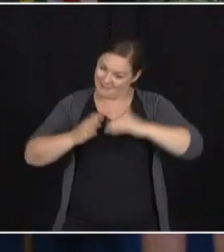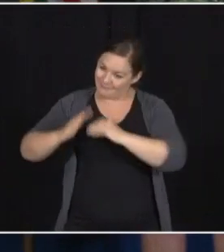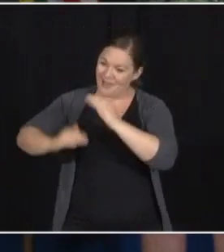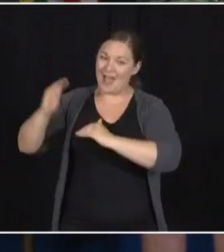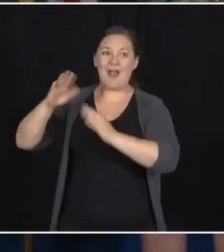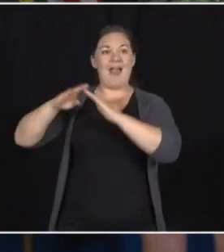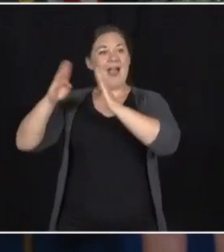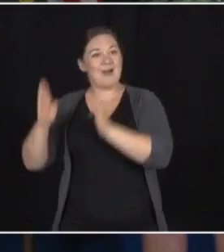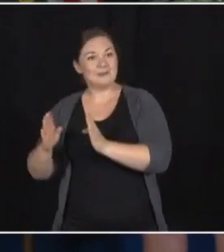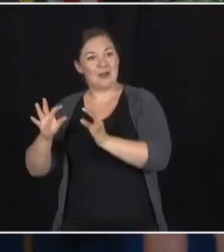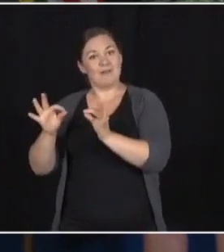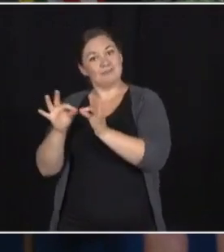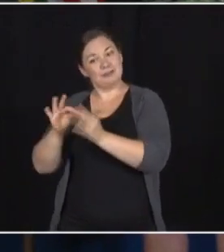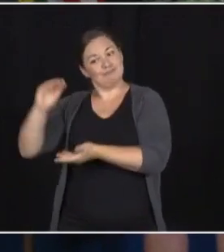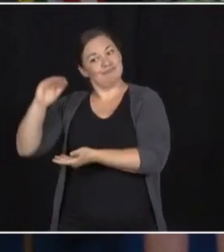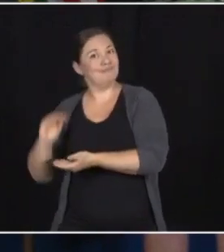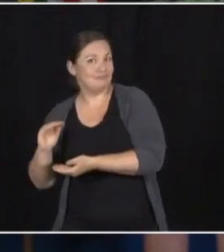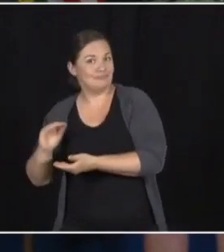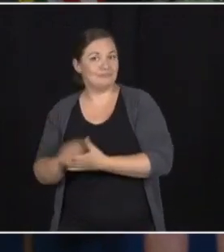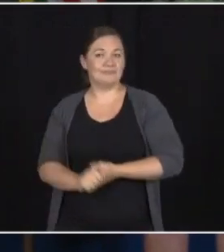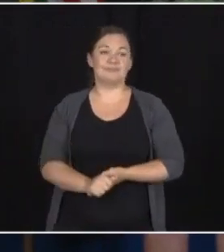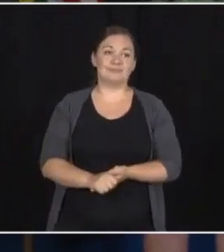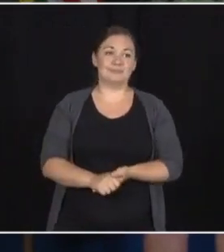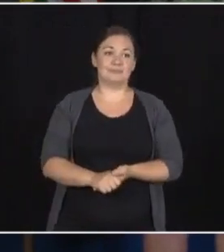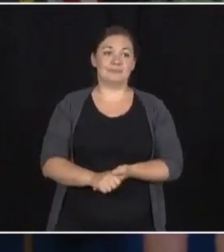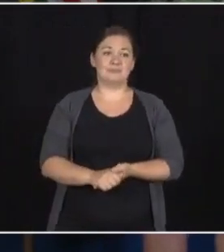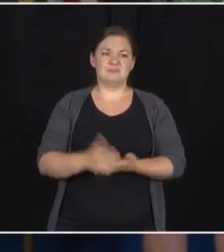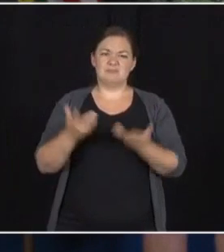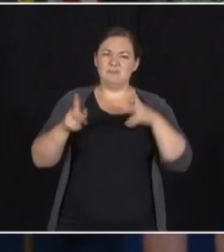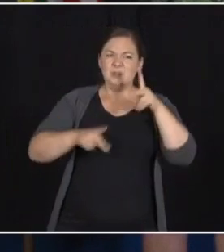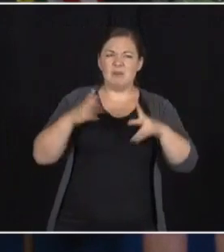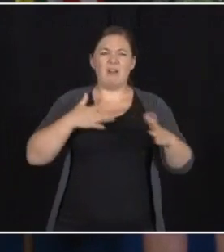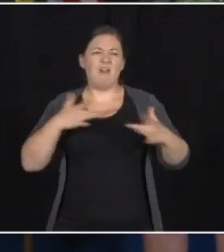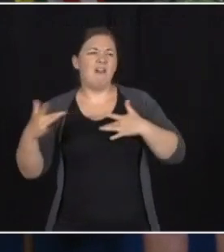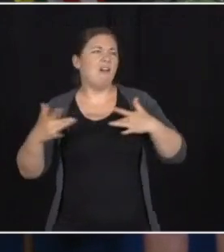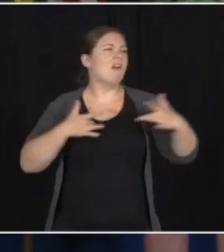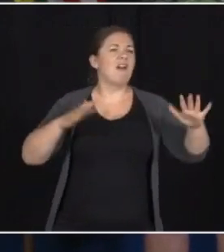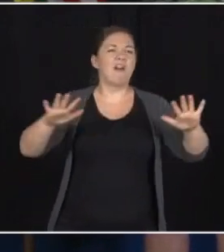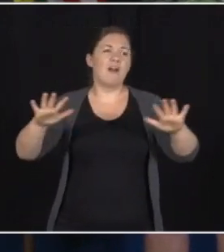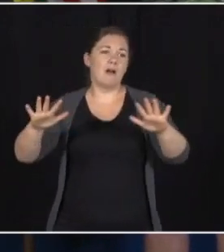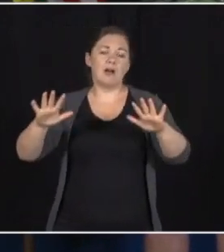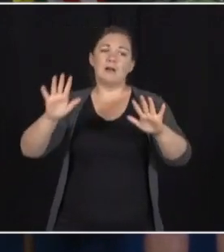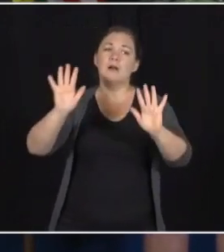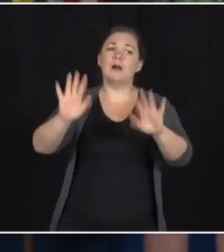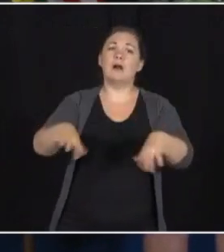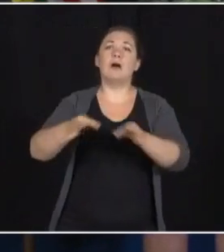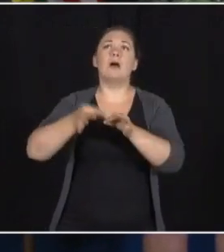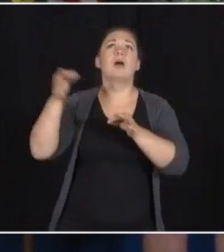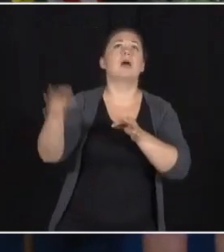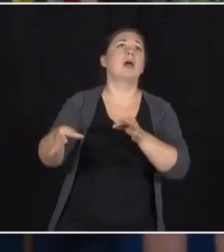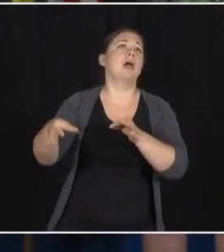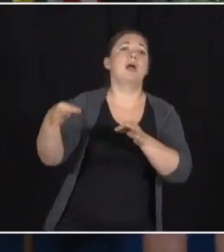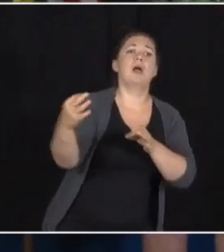capture revenue from transit oriented community projects and can be used to offset station construction costs and deliver more affordable housing and other amenities.